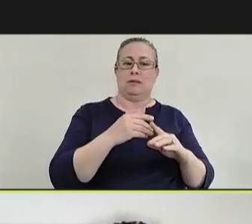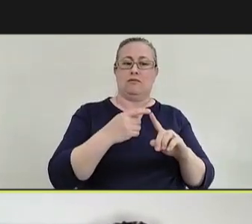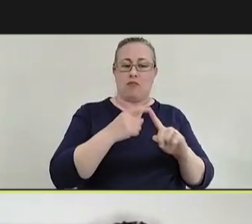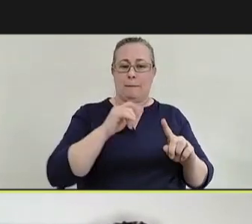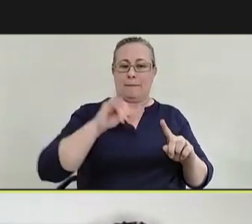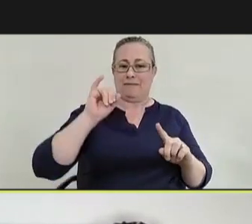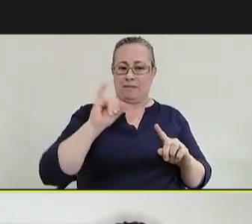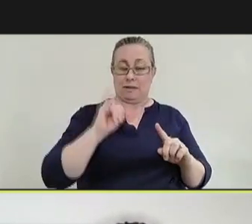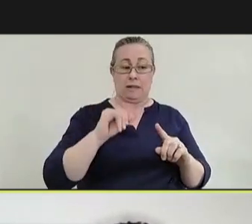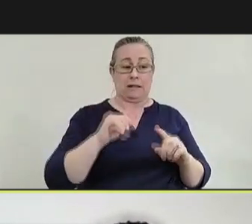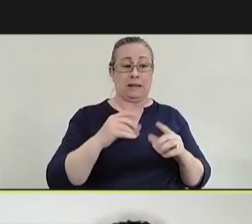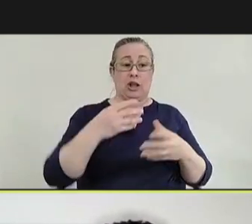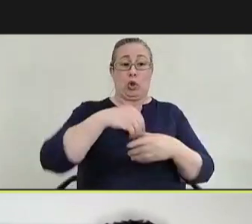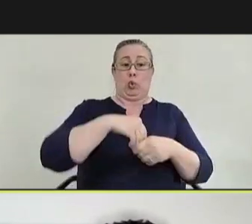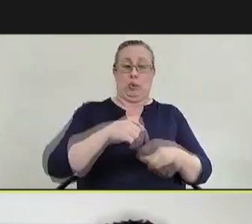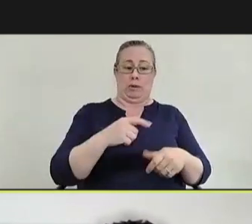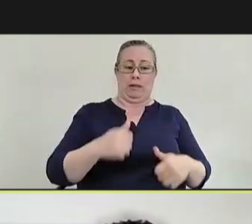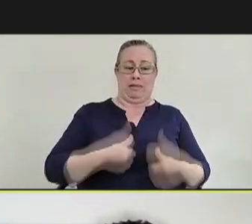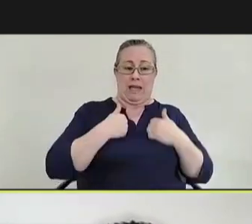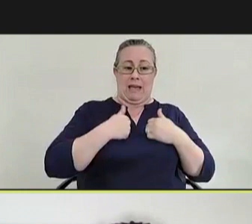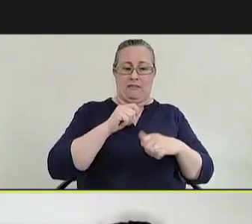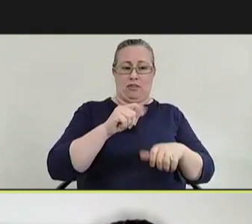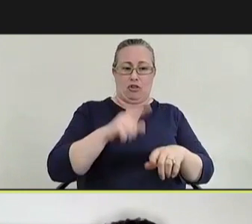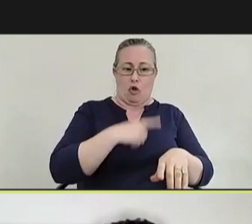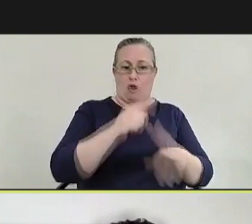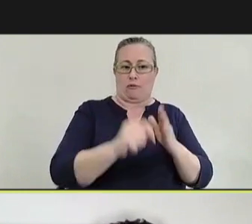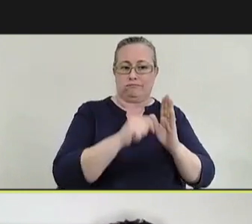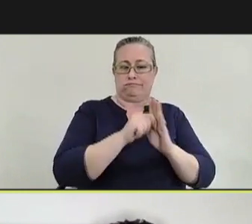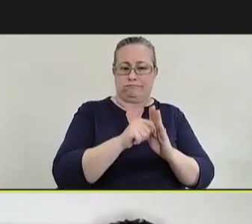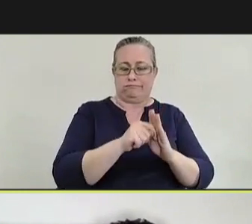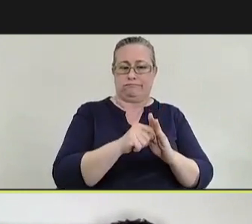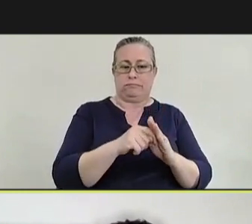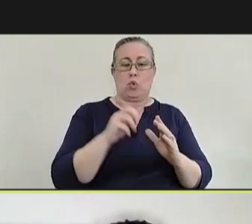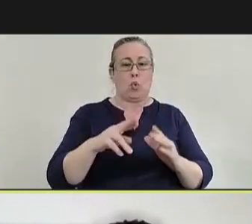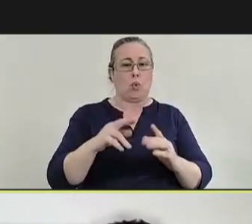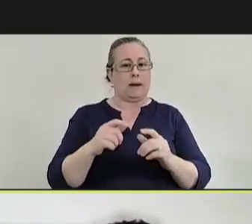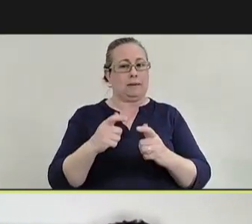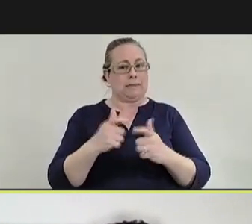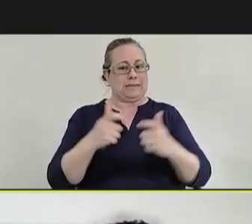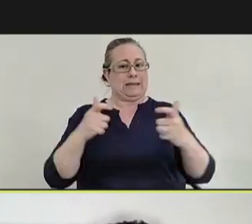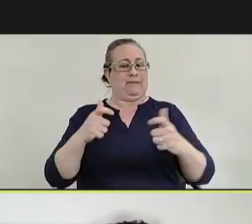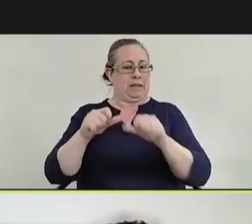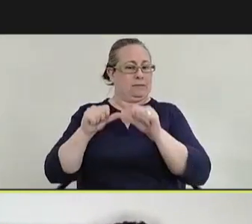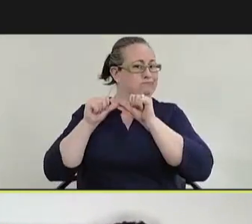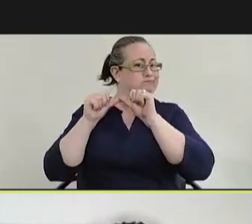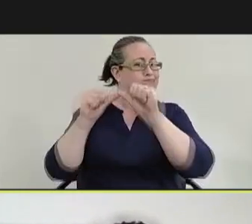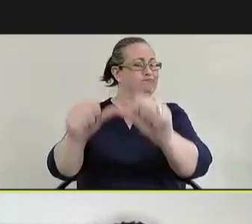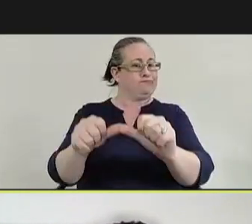protection or significantly-- significant duration of protection against those infectious diseases,